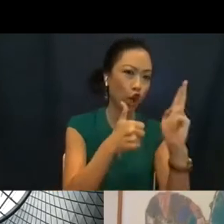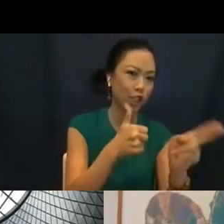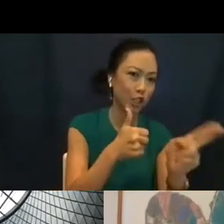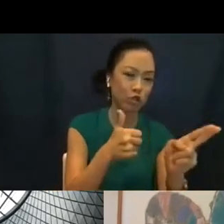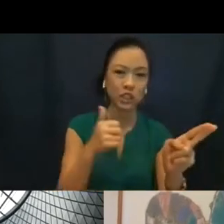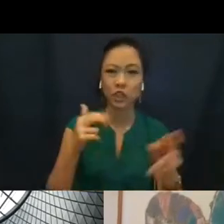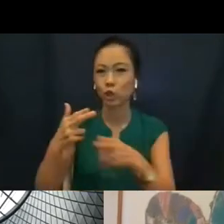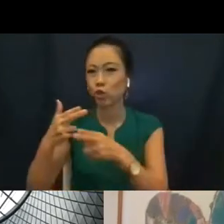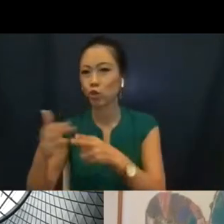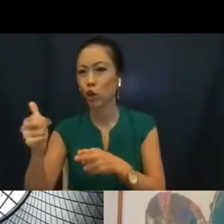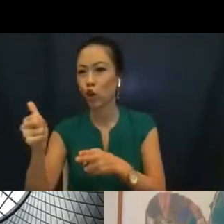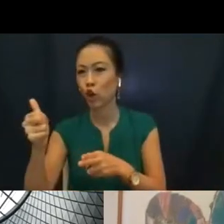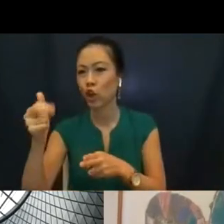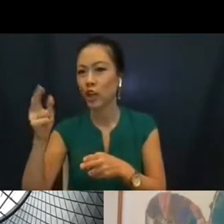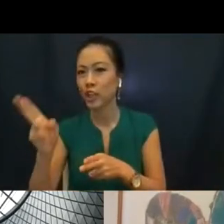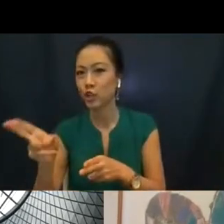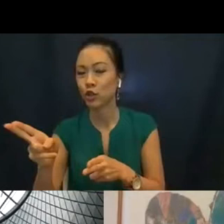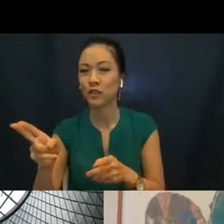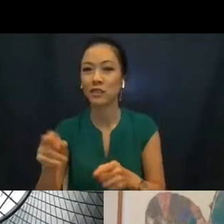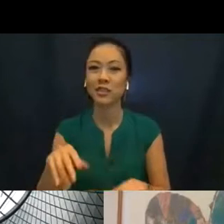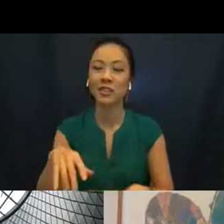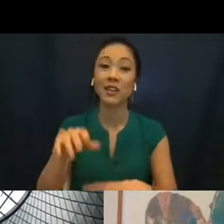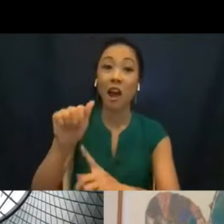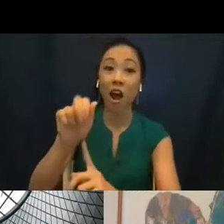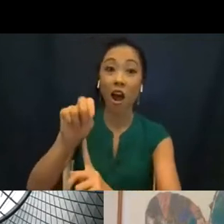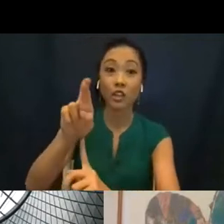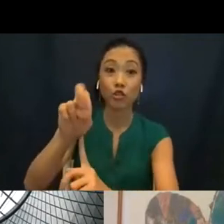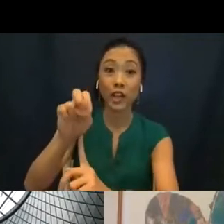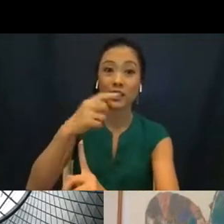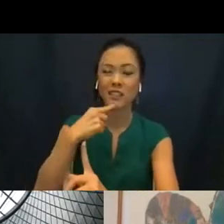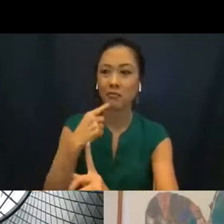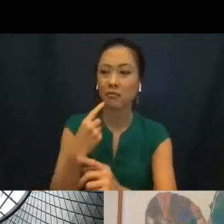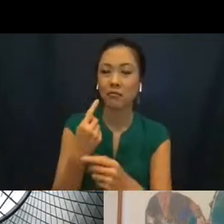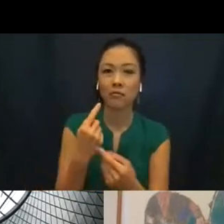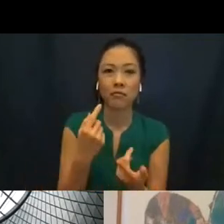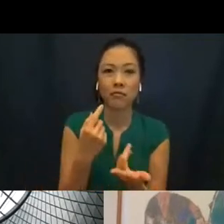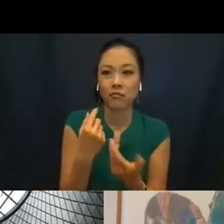days because it does feel like things are shifting all of a sudden so quickly.